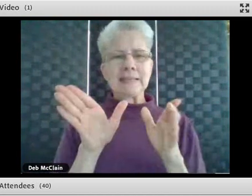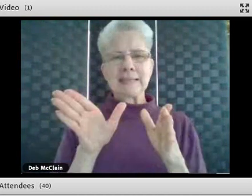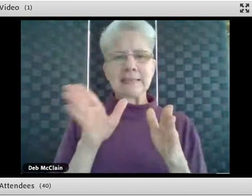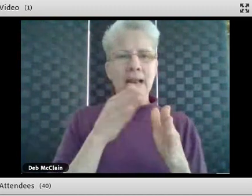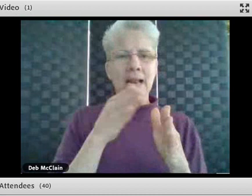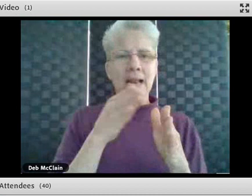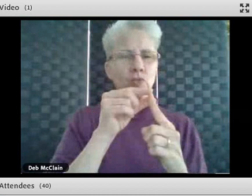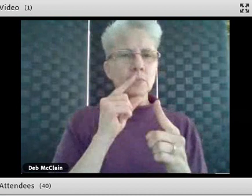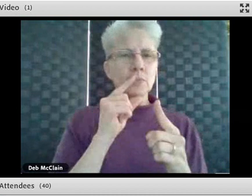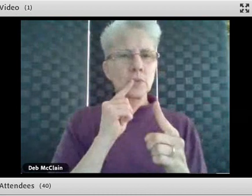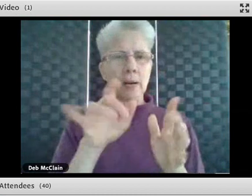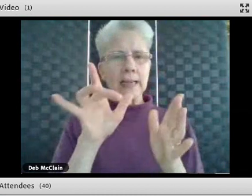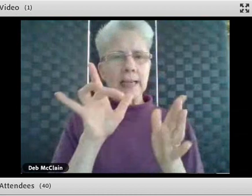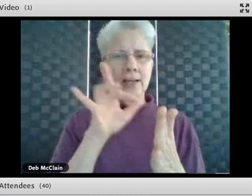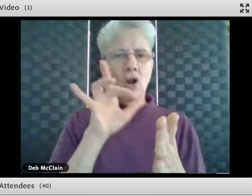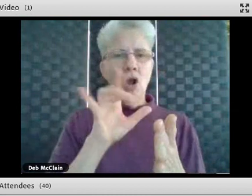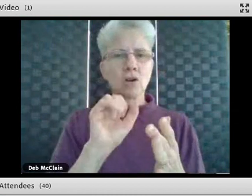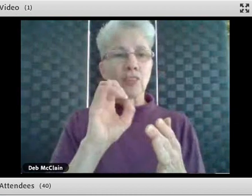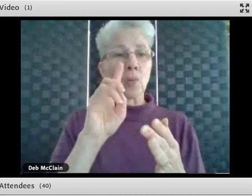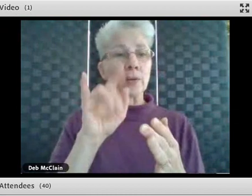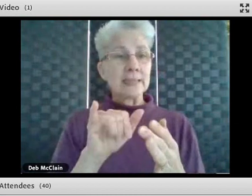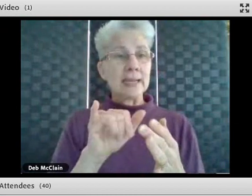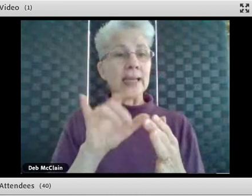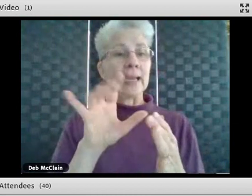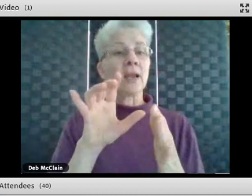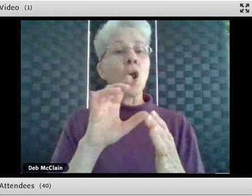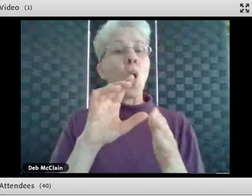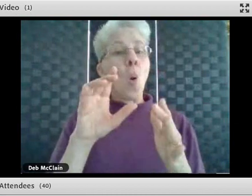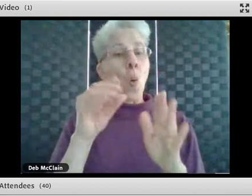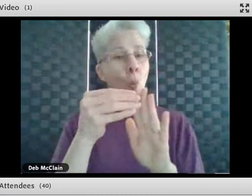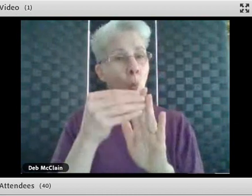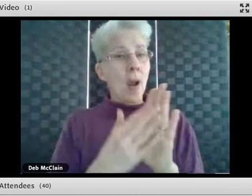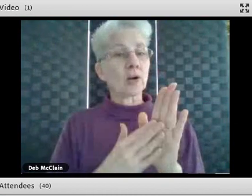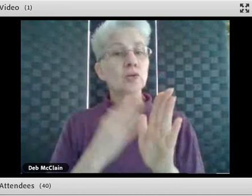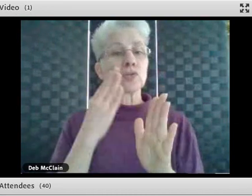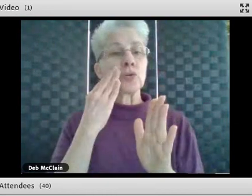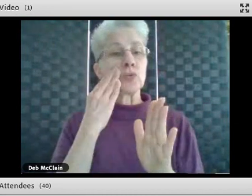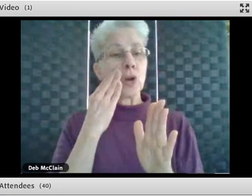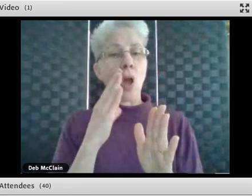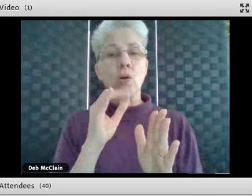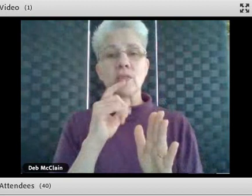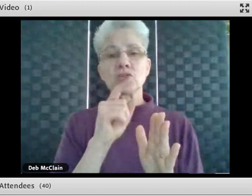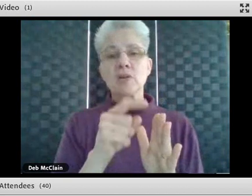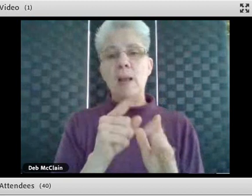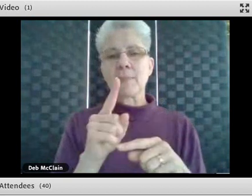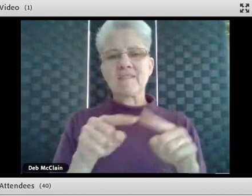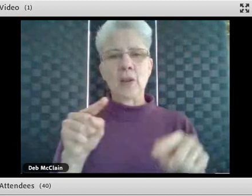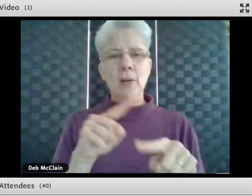we want to click on the Authority record, which, for those of you guys who know MARC, this shouldn't be too scary, but if you don't,